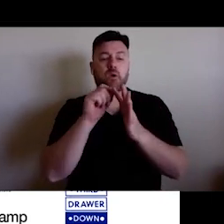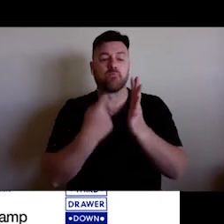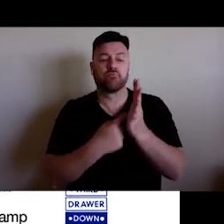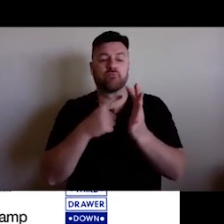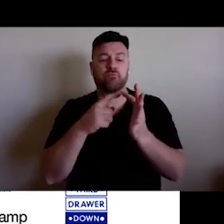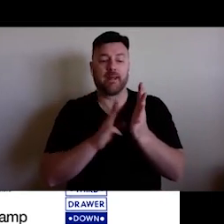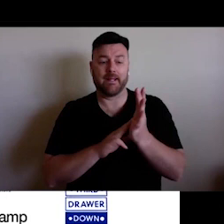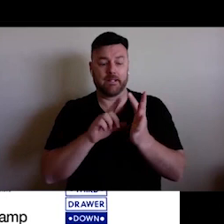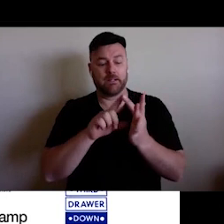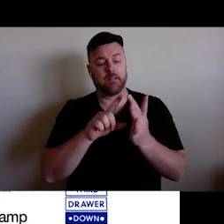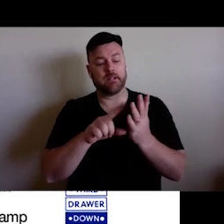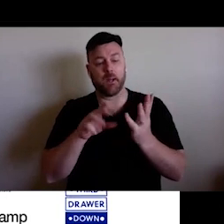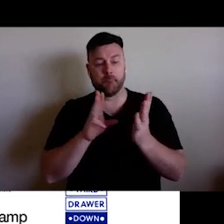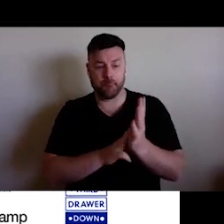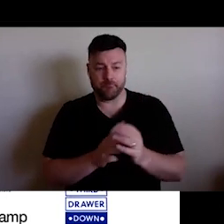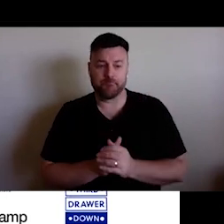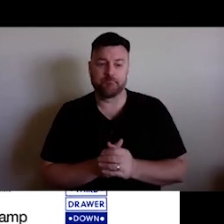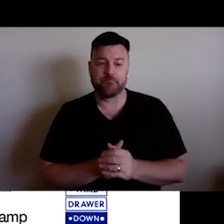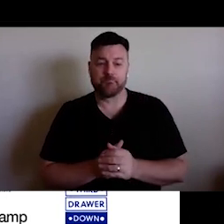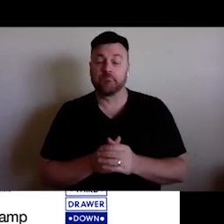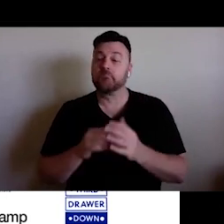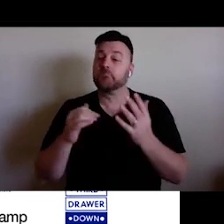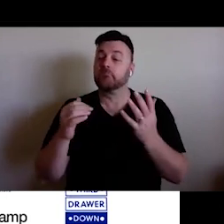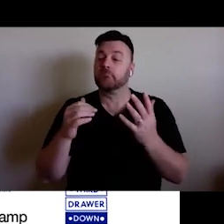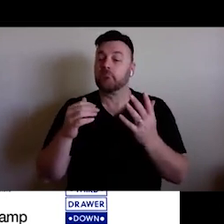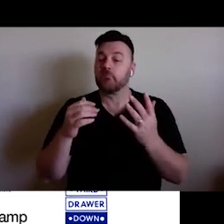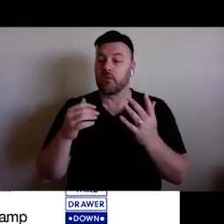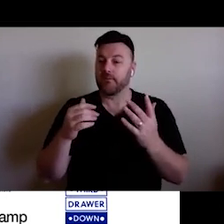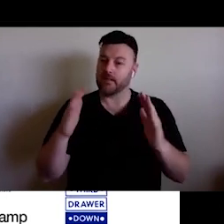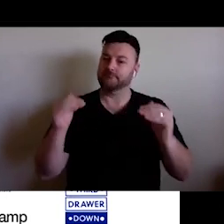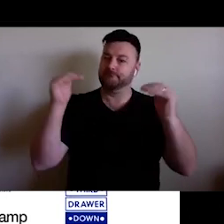access might be limited, say, by the amount of time you can use it or the